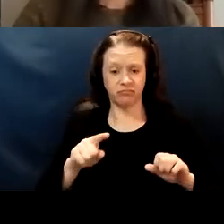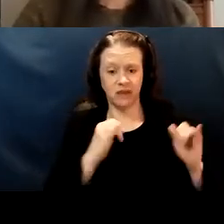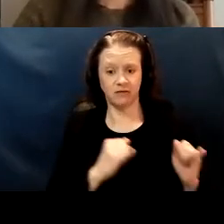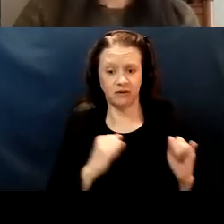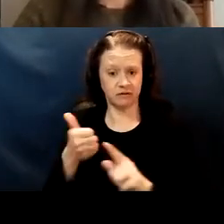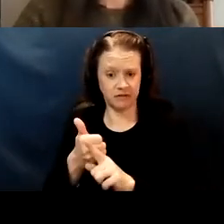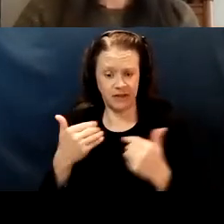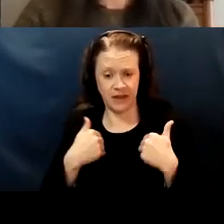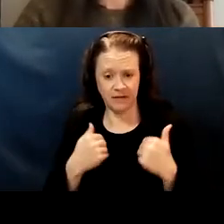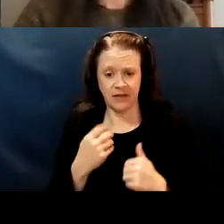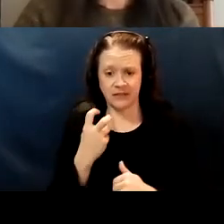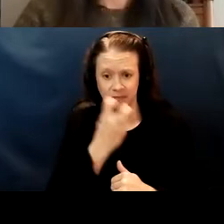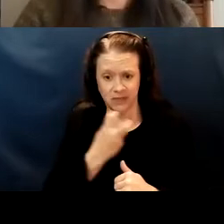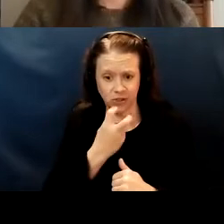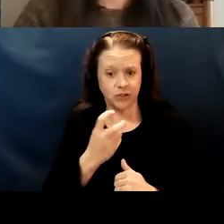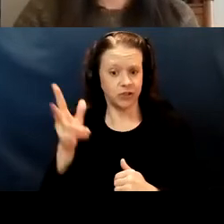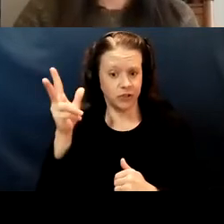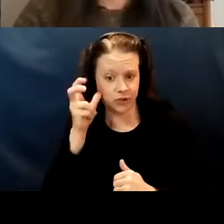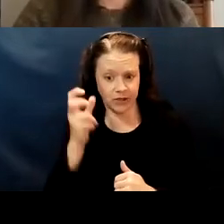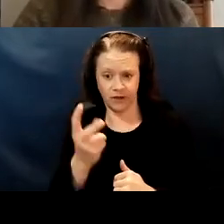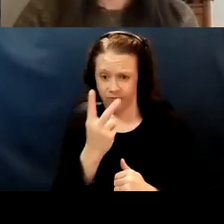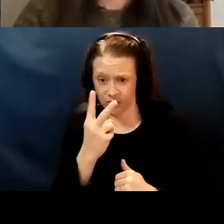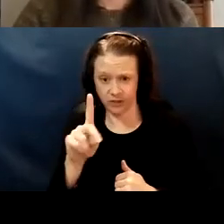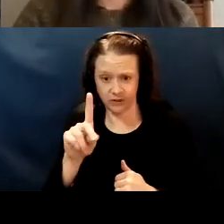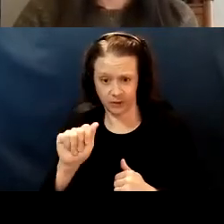hearing, and vision disabilities to be able to understand what is